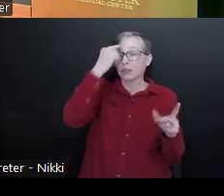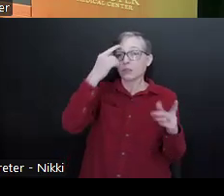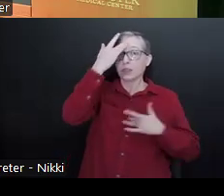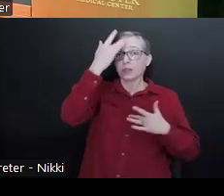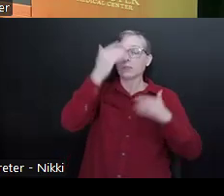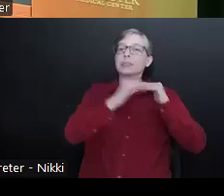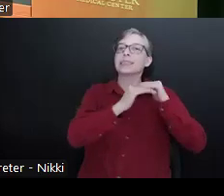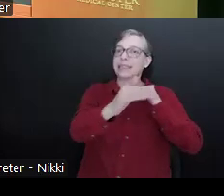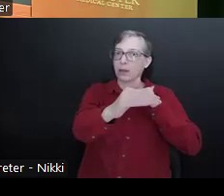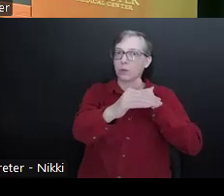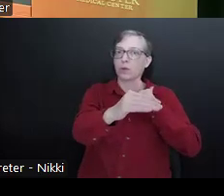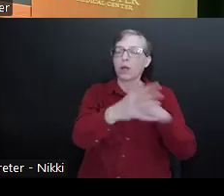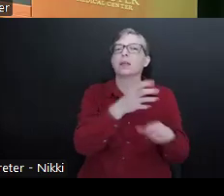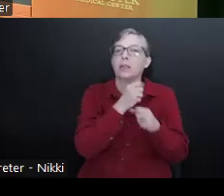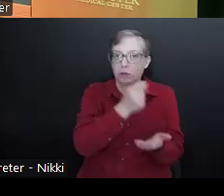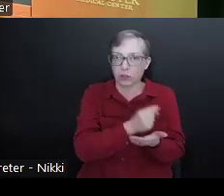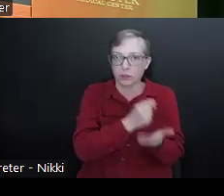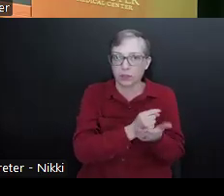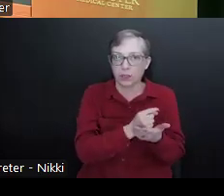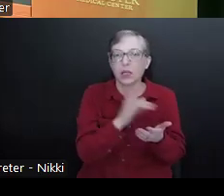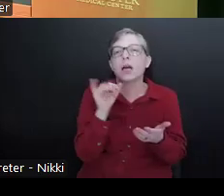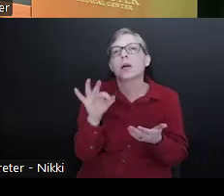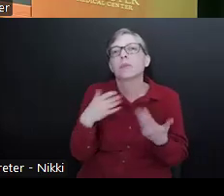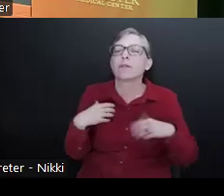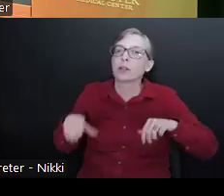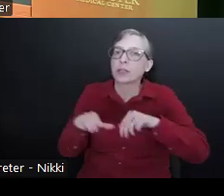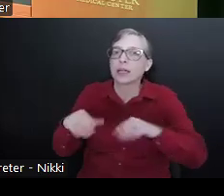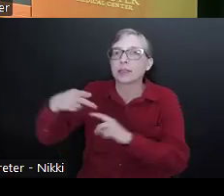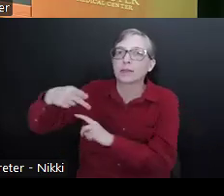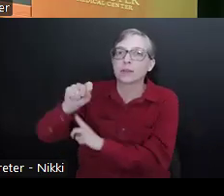there's kind of like active psychotic symptoms or or something along those lines where we're